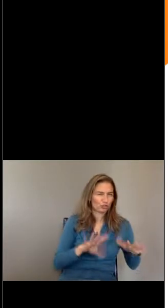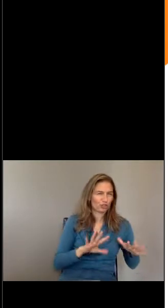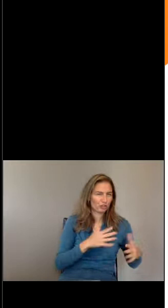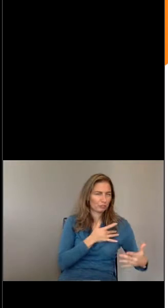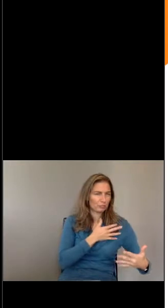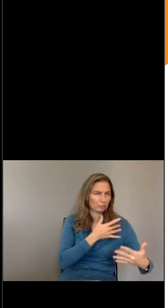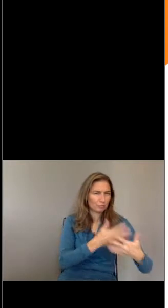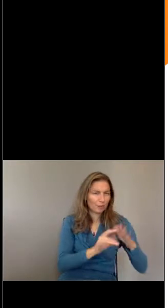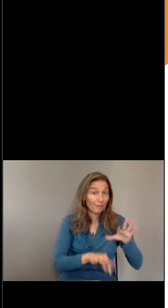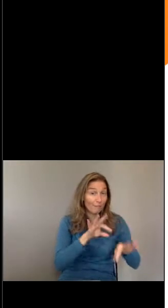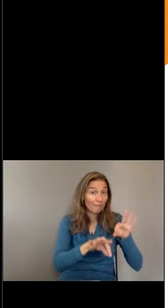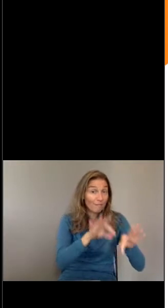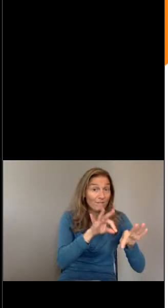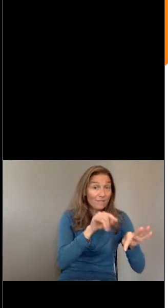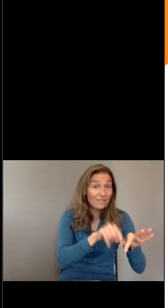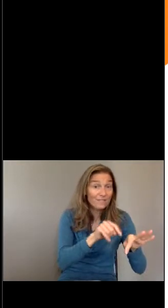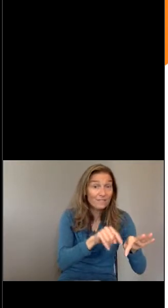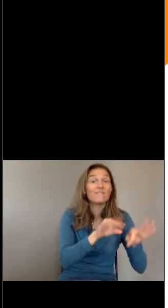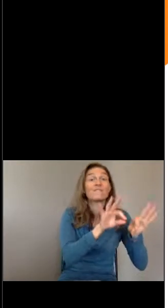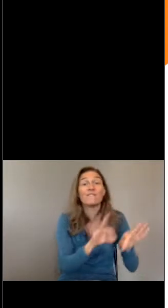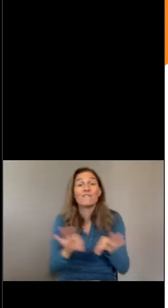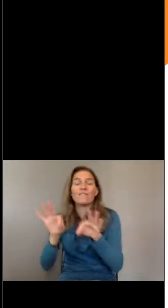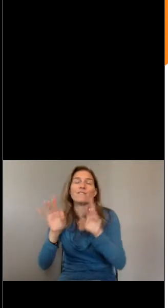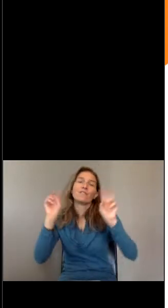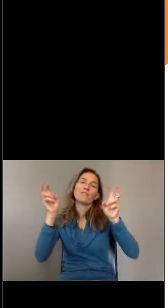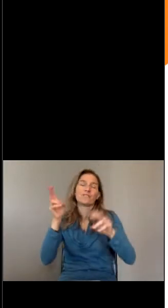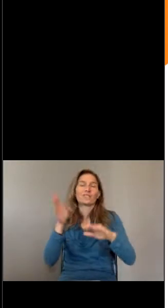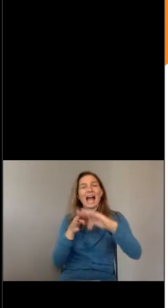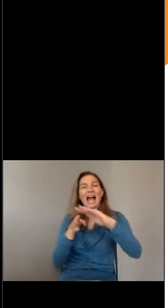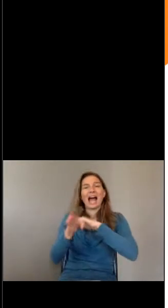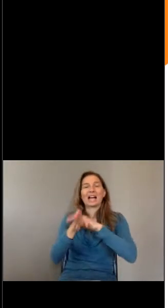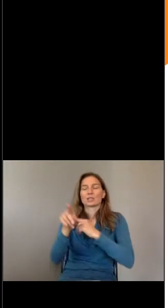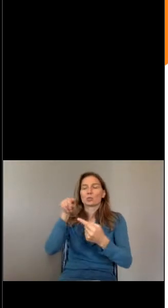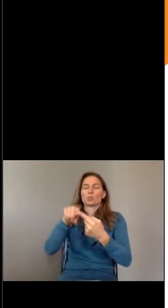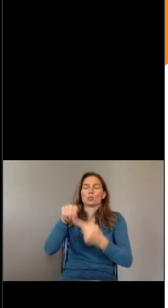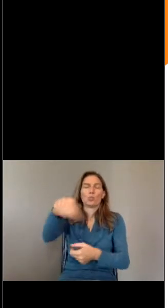to develop an access to work scheme, and this is a pilot scheme